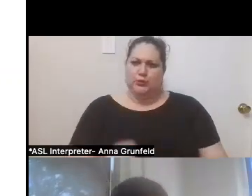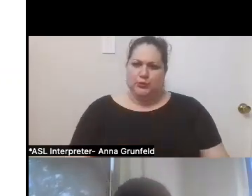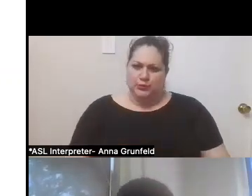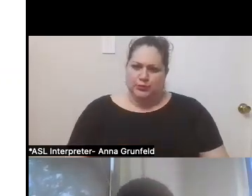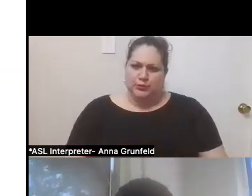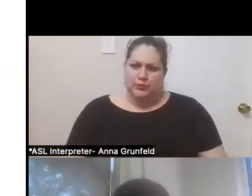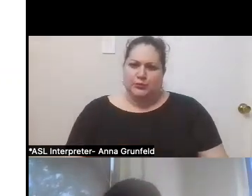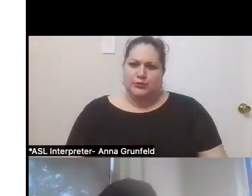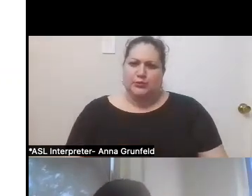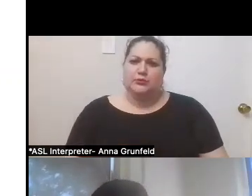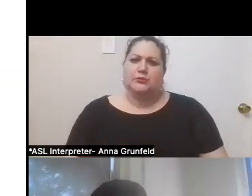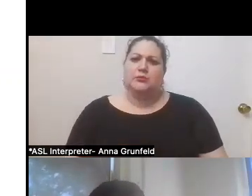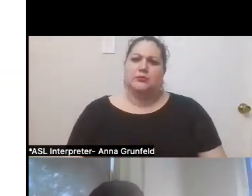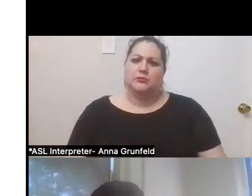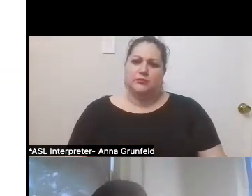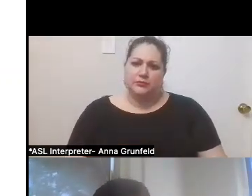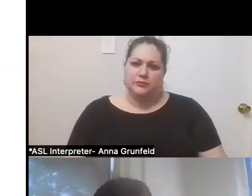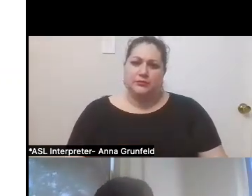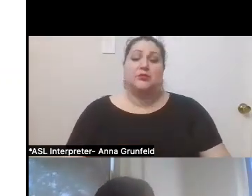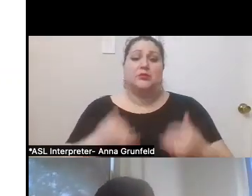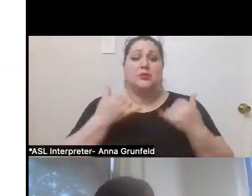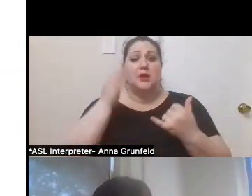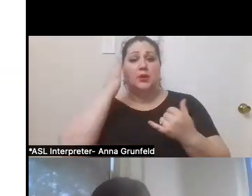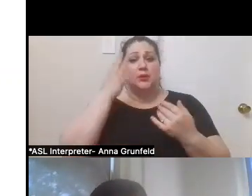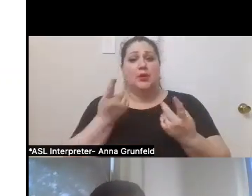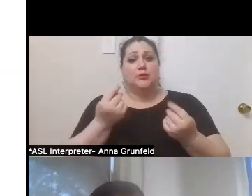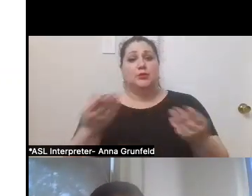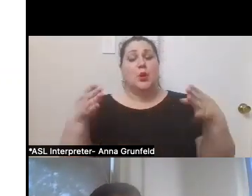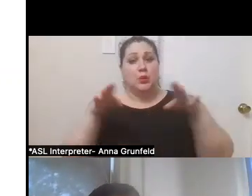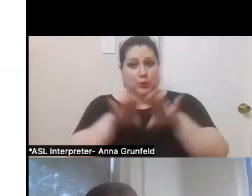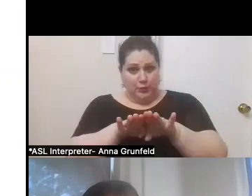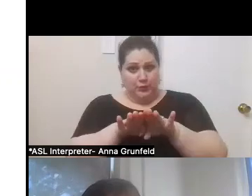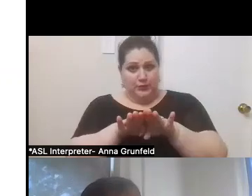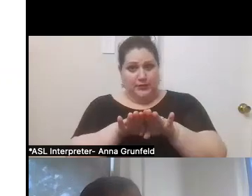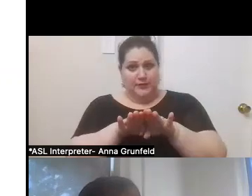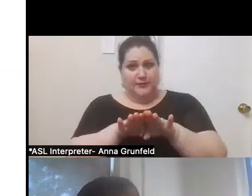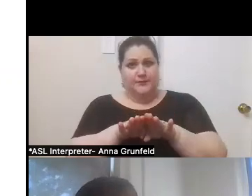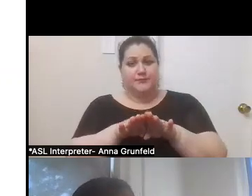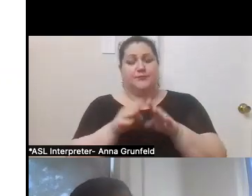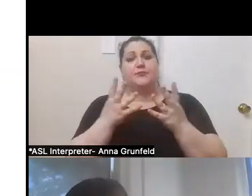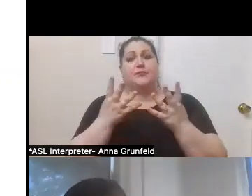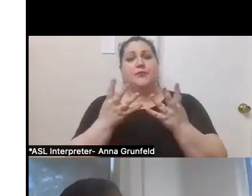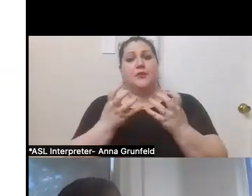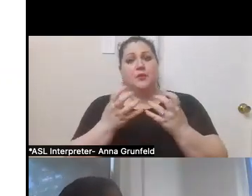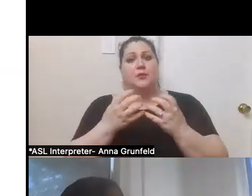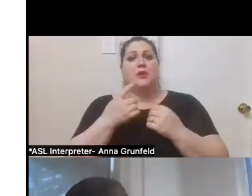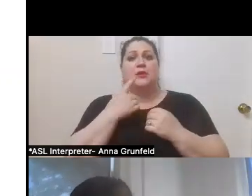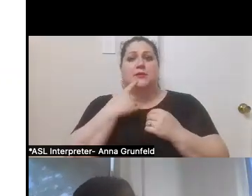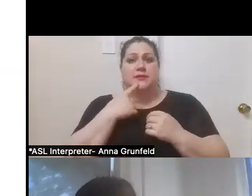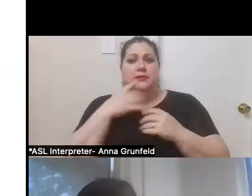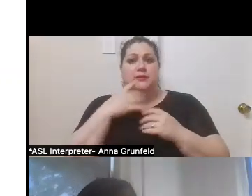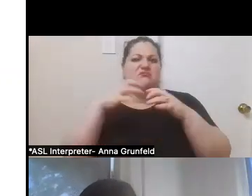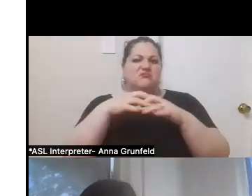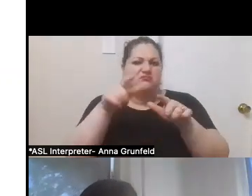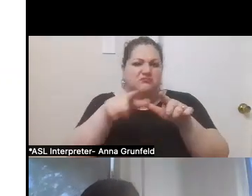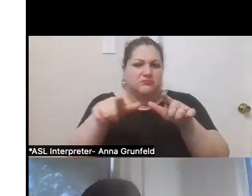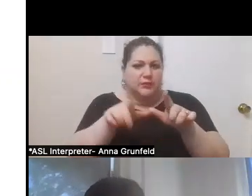do a closing here by saying that creator I'd like to say, which and give thanks